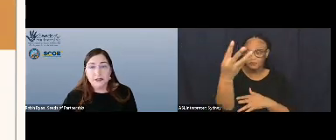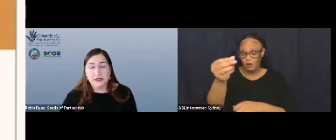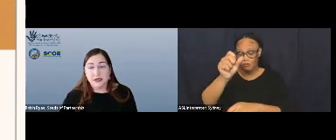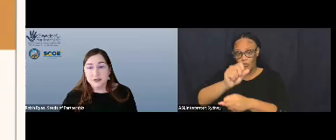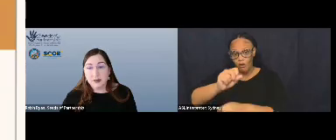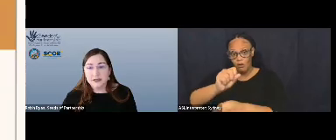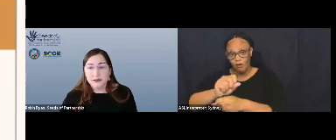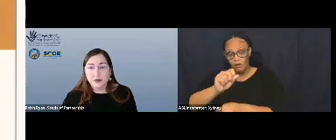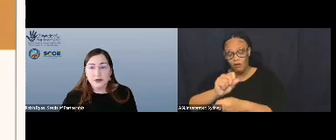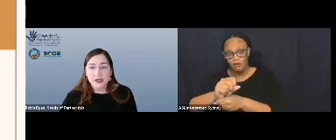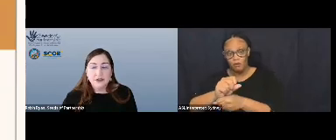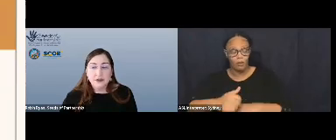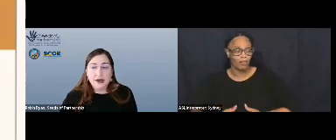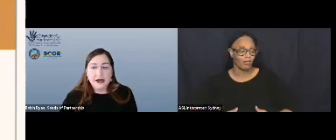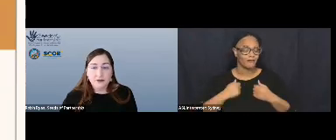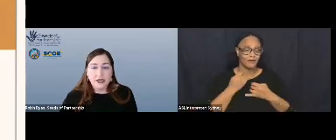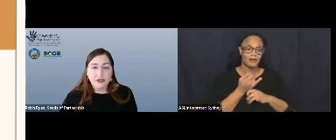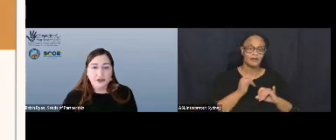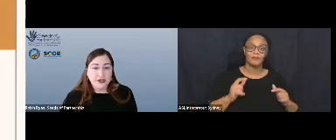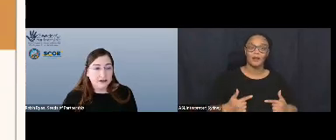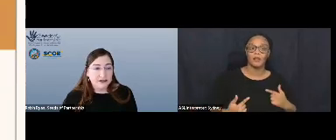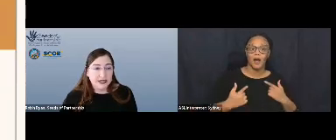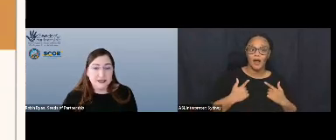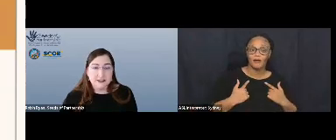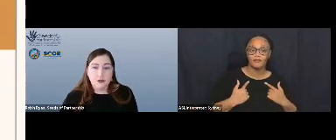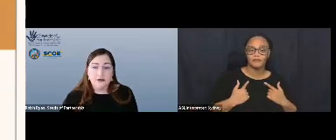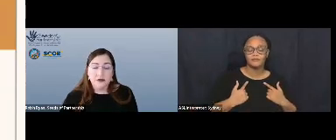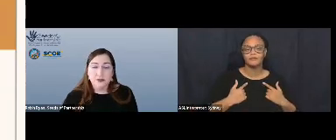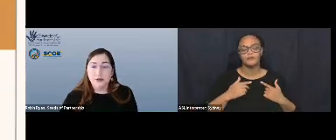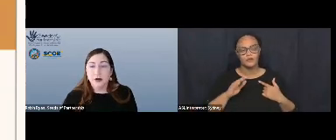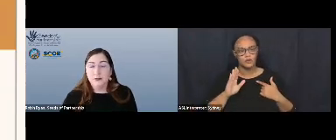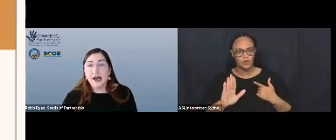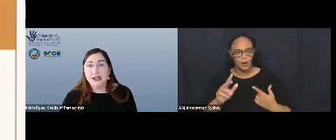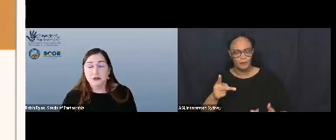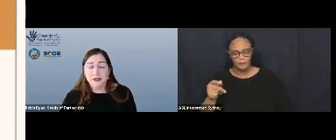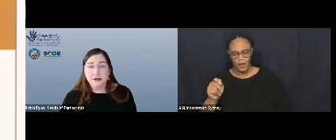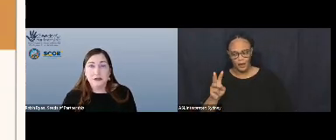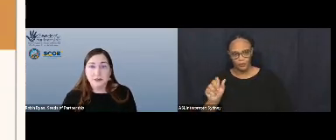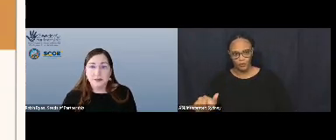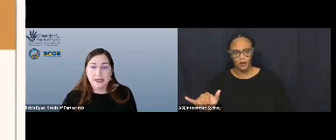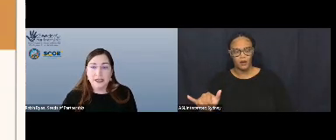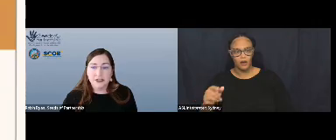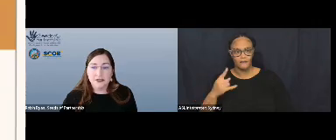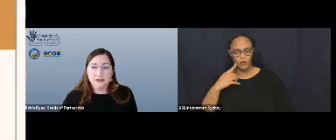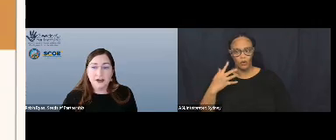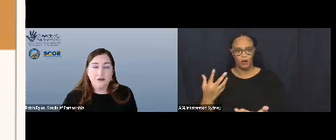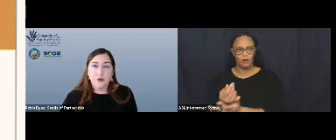independently as possible, the pathway your child takes toward their diploma has real implications